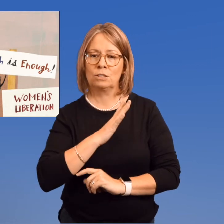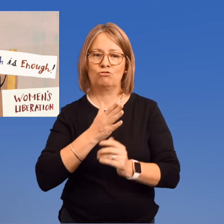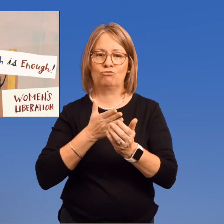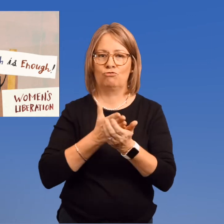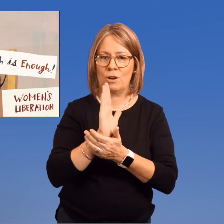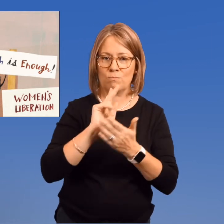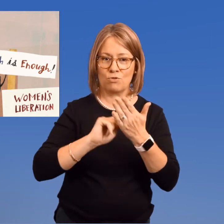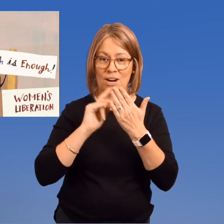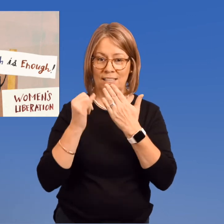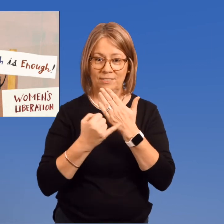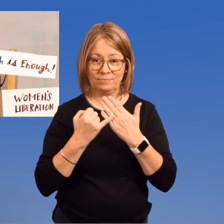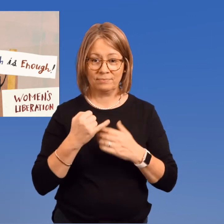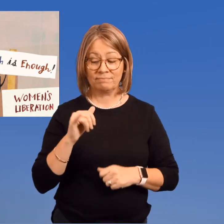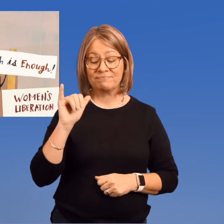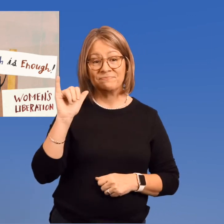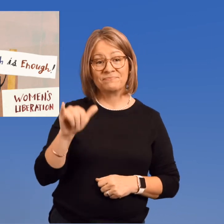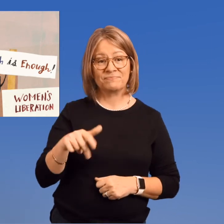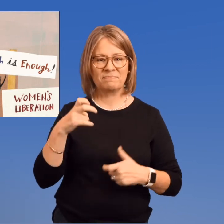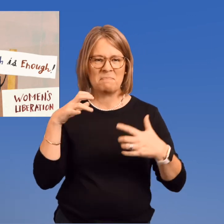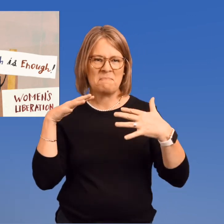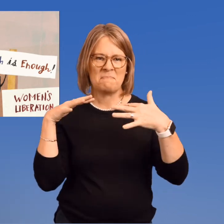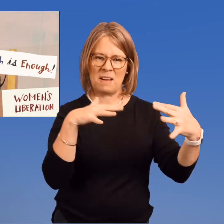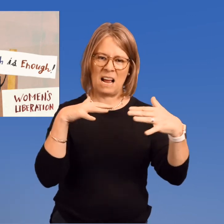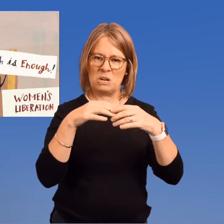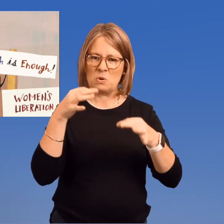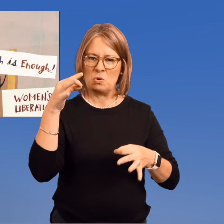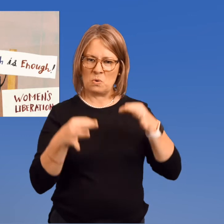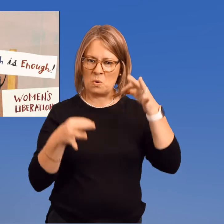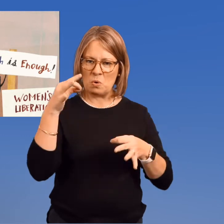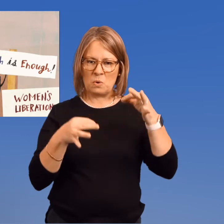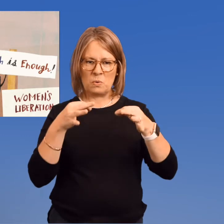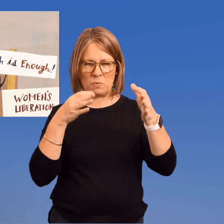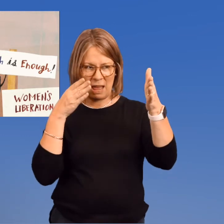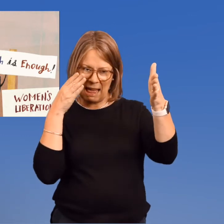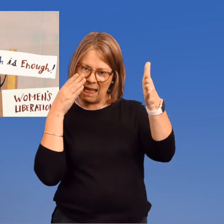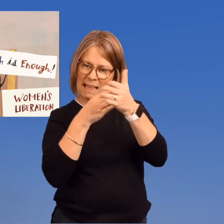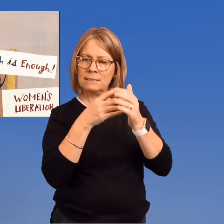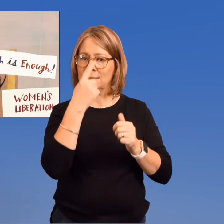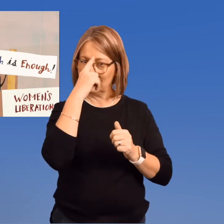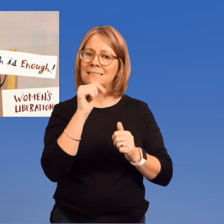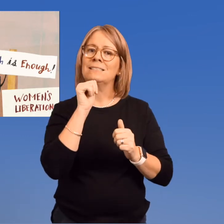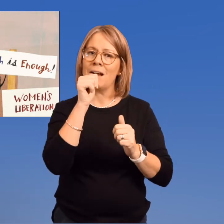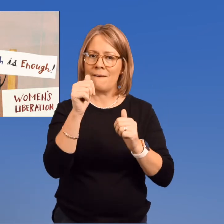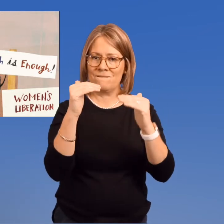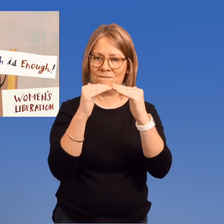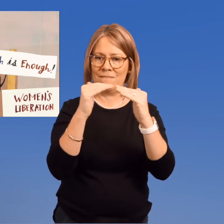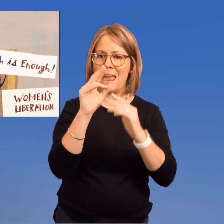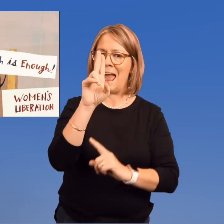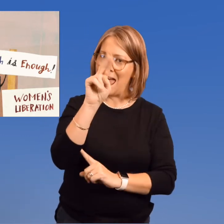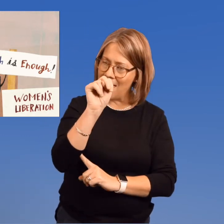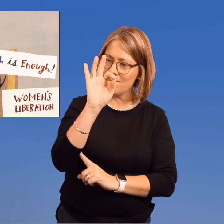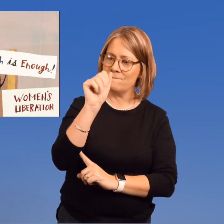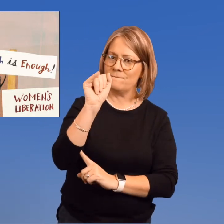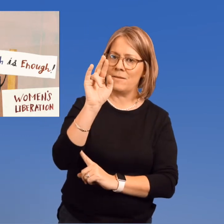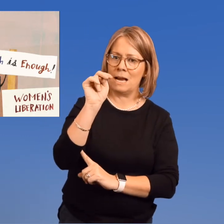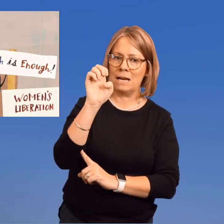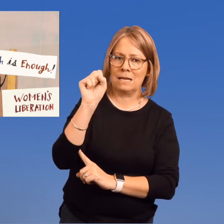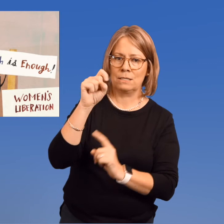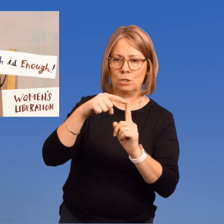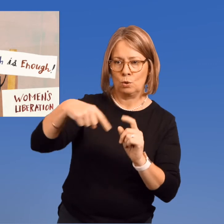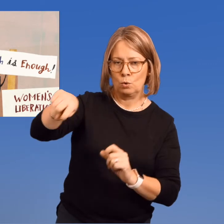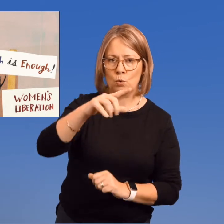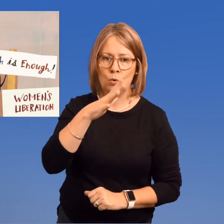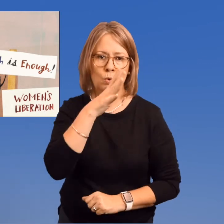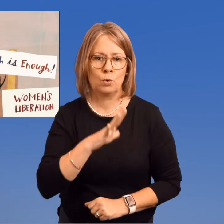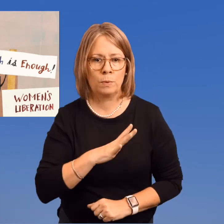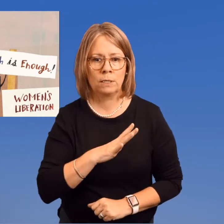of the ACLU Women's Rights Project, a battle in the courts against unfairness to women.